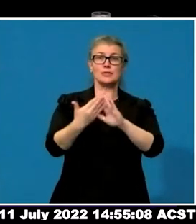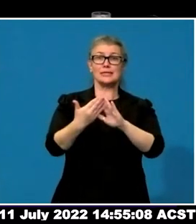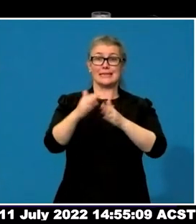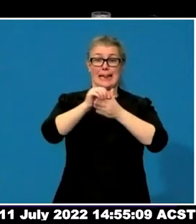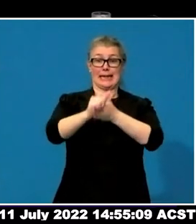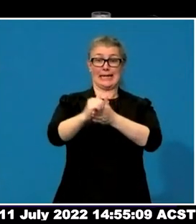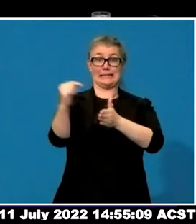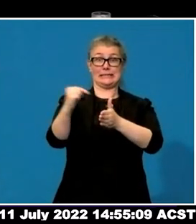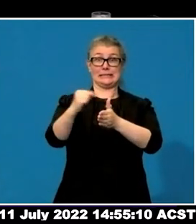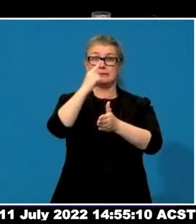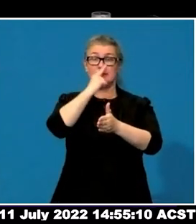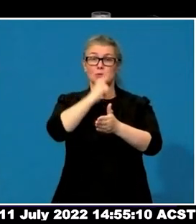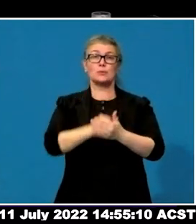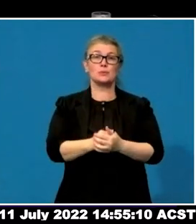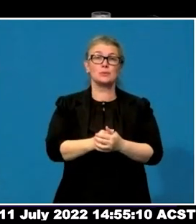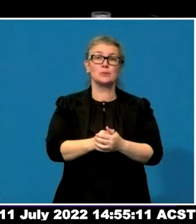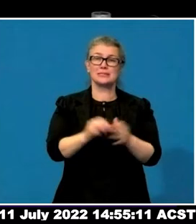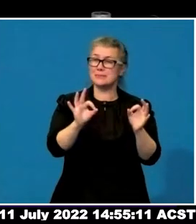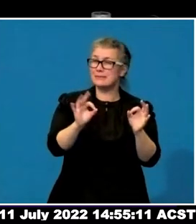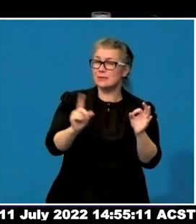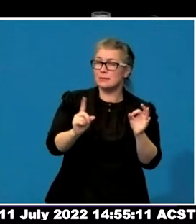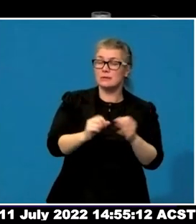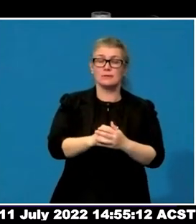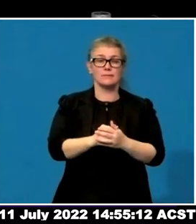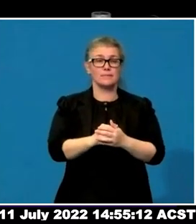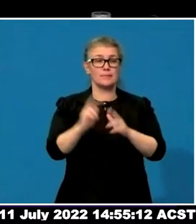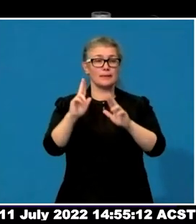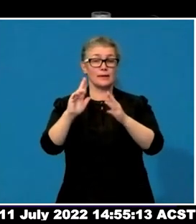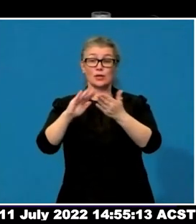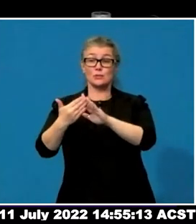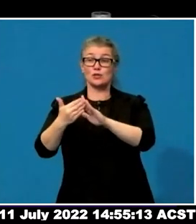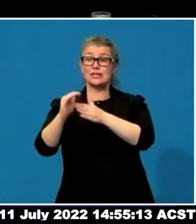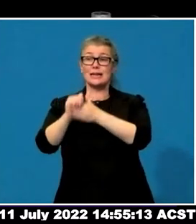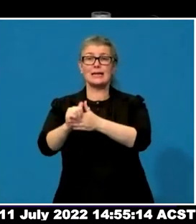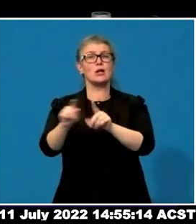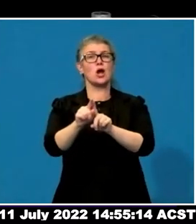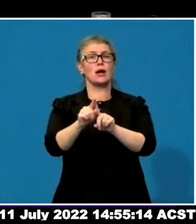Community leaders in terms of family members who have those authorities over the